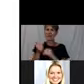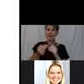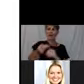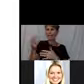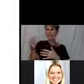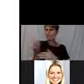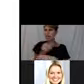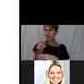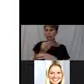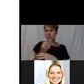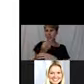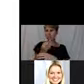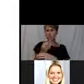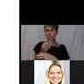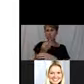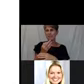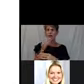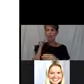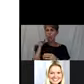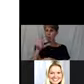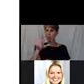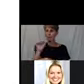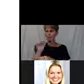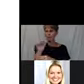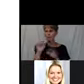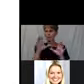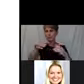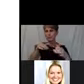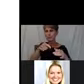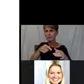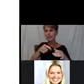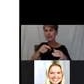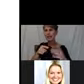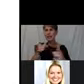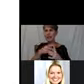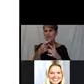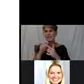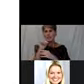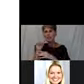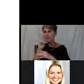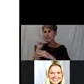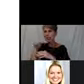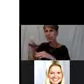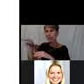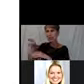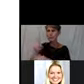and you've lost sight of those who are most in need. Or you don't go out to the street at all